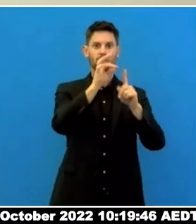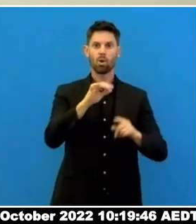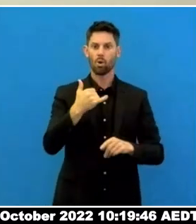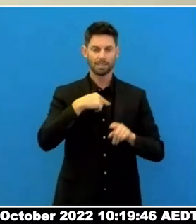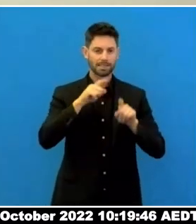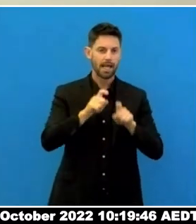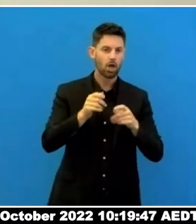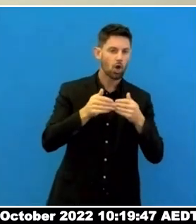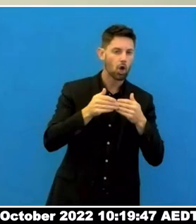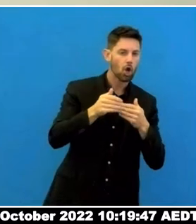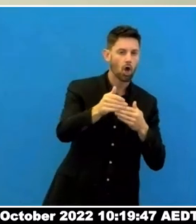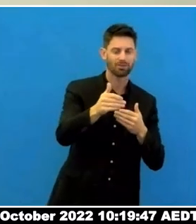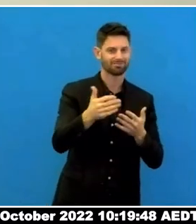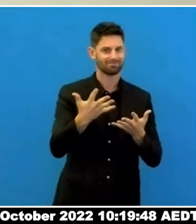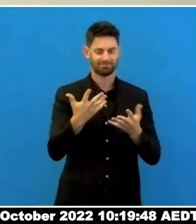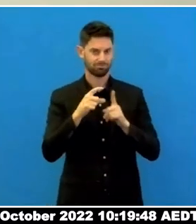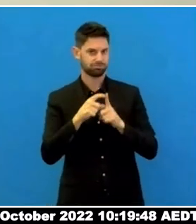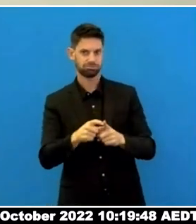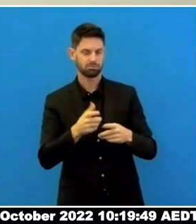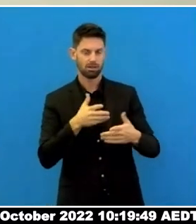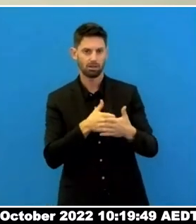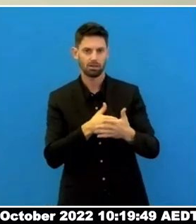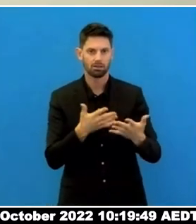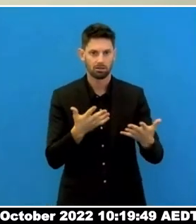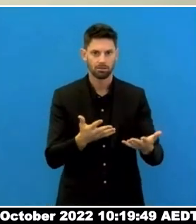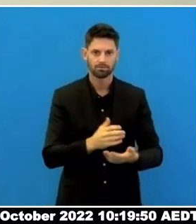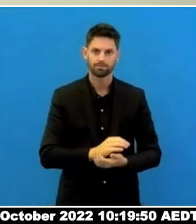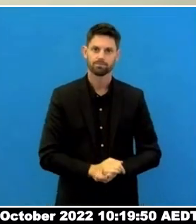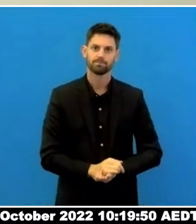And we have heard the highlighting that these experiences were exacerbated